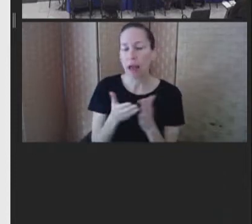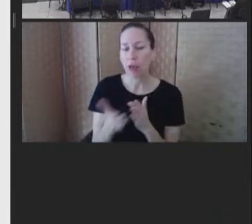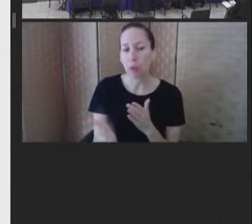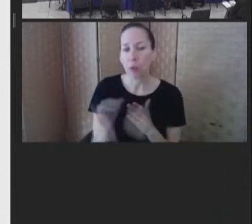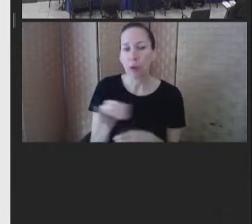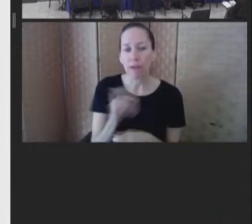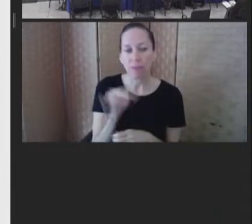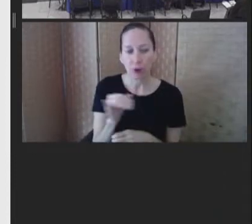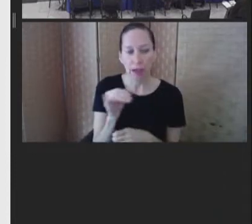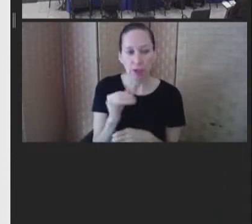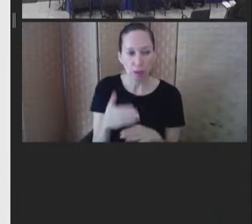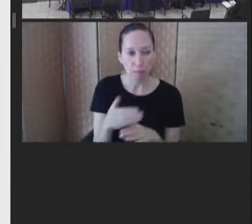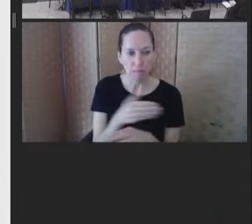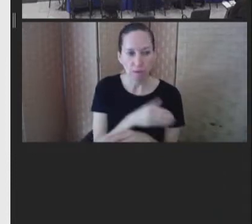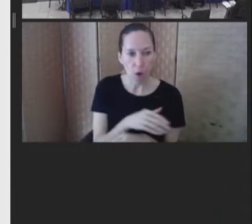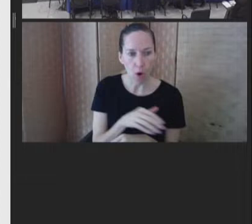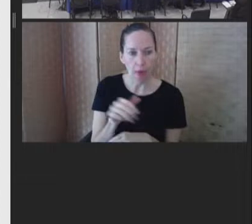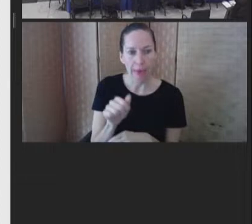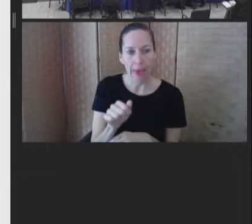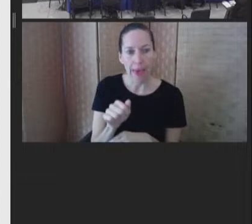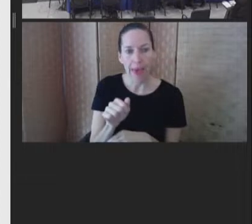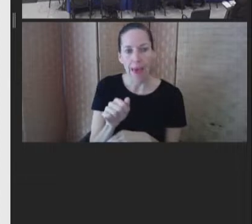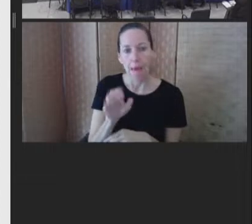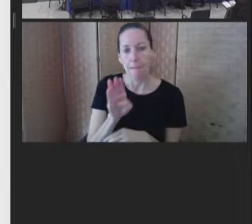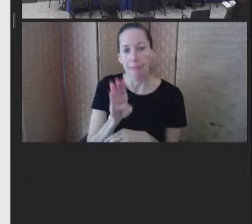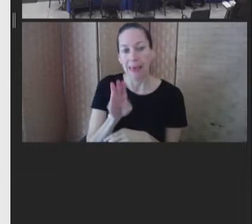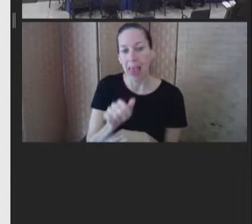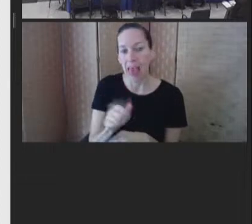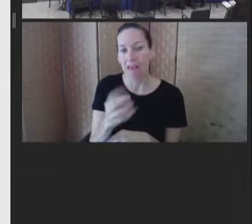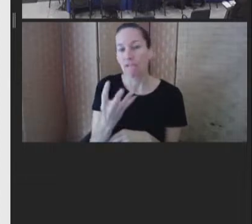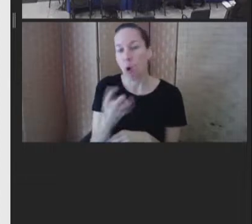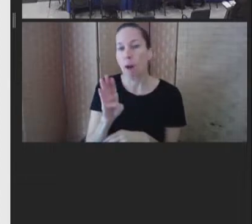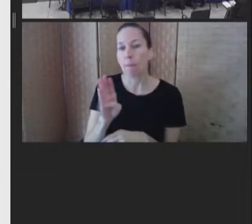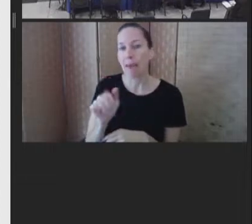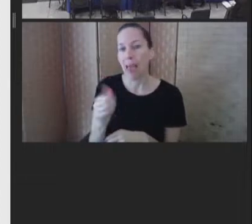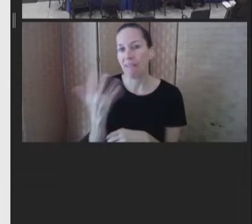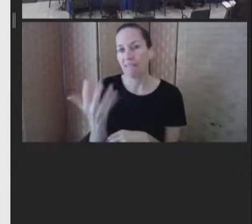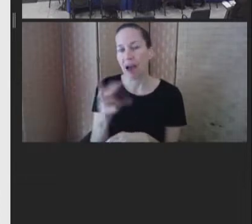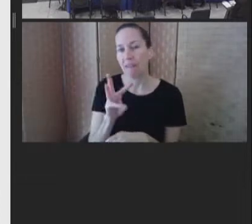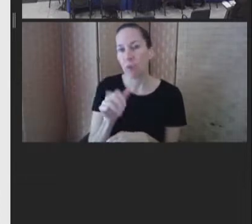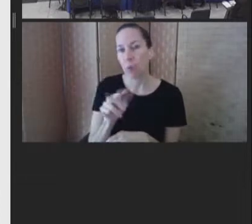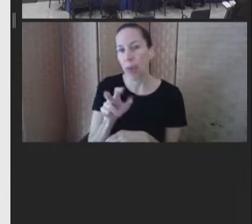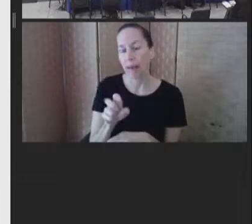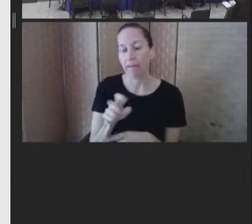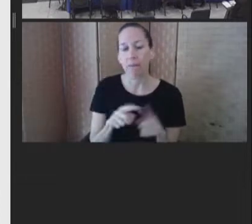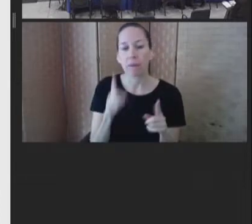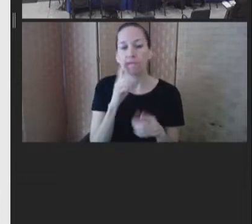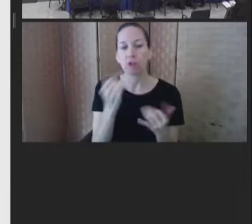wave. But today, just for the sake of time, I will be only showing immunogenicity data. Next slide.